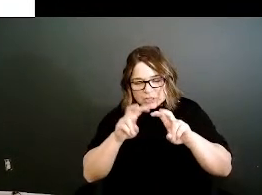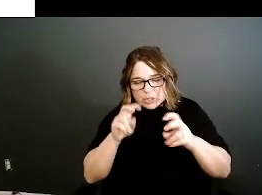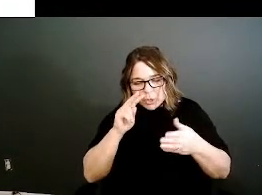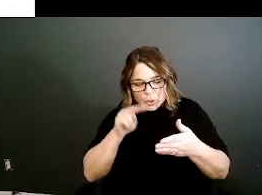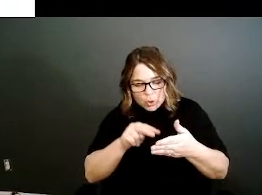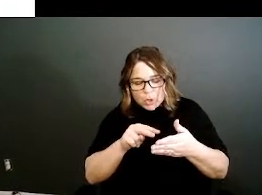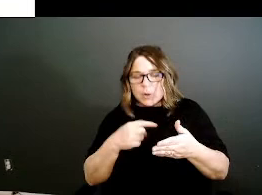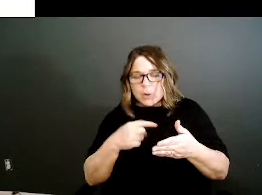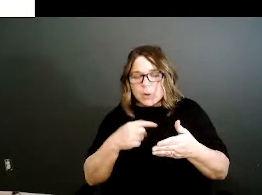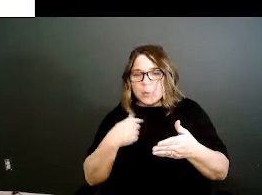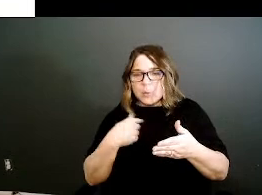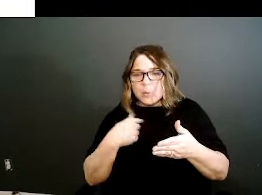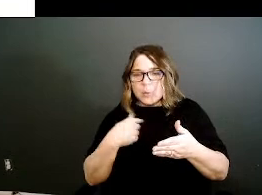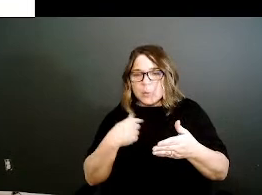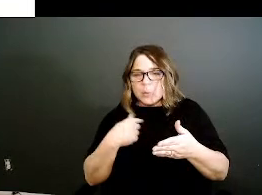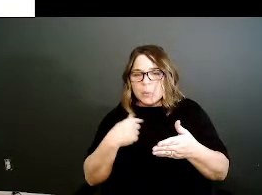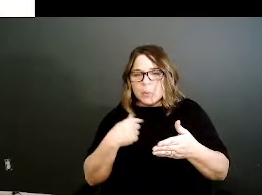FOR THE FIRST YEAR FROM 2% TO 1. 5%, WHICH JUST BETTER